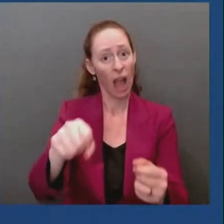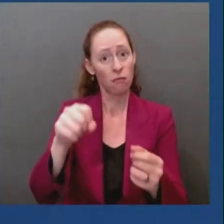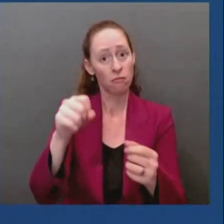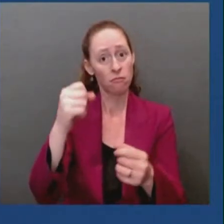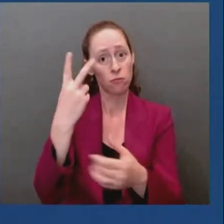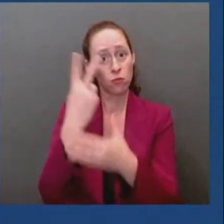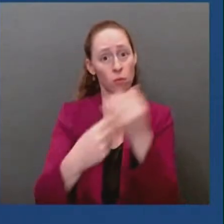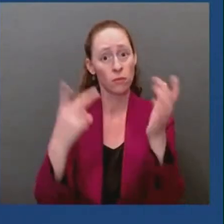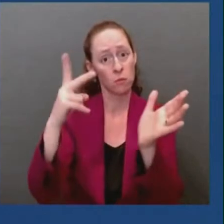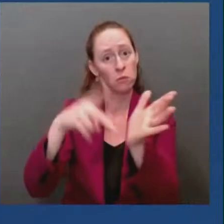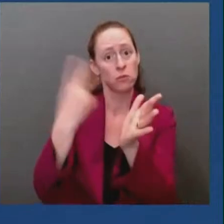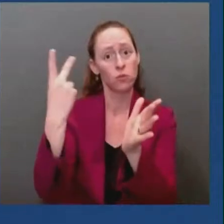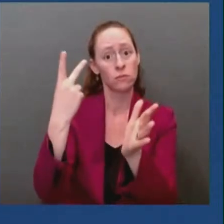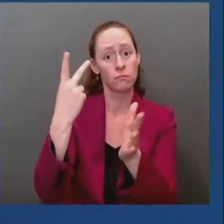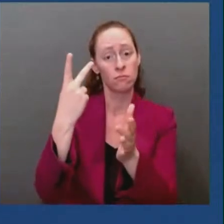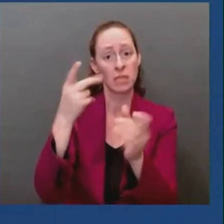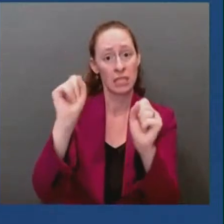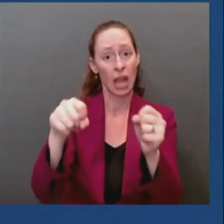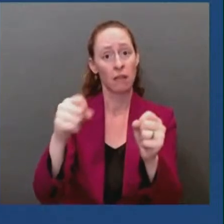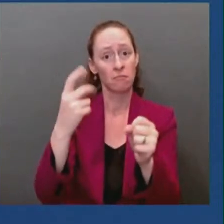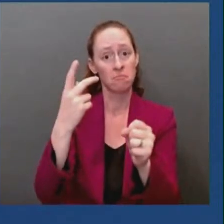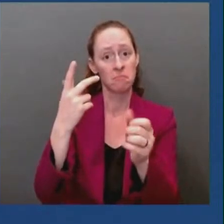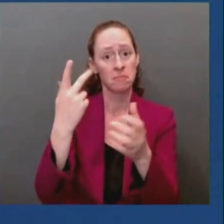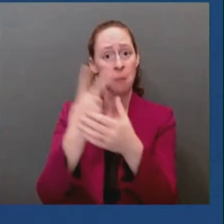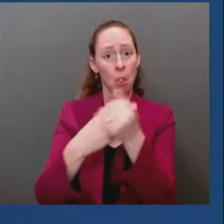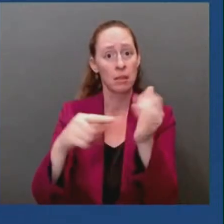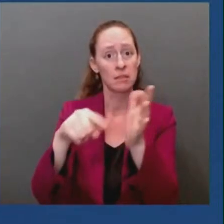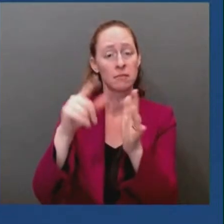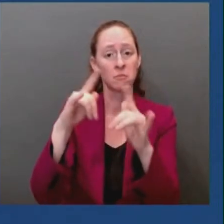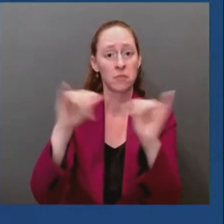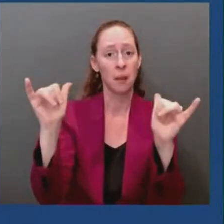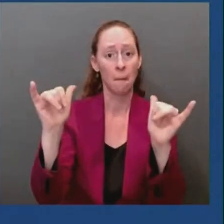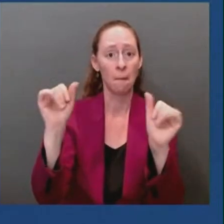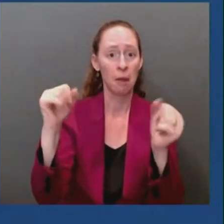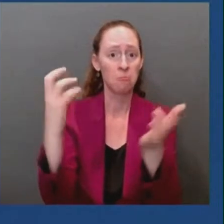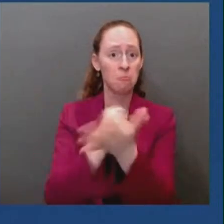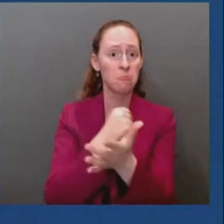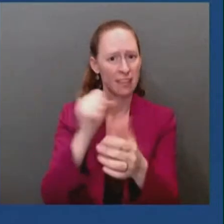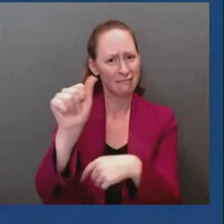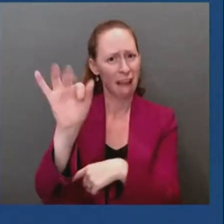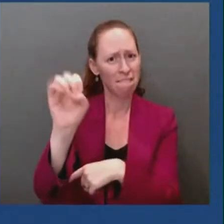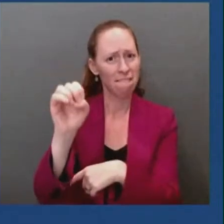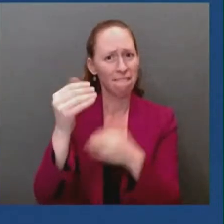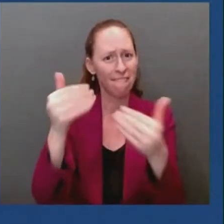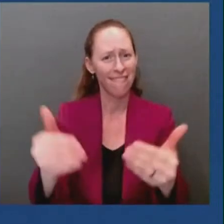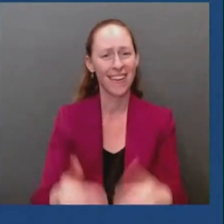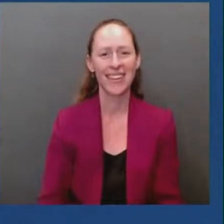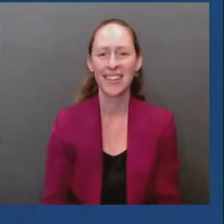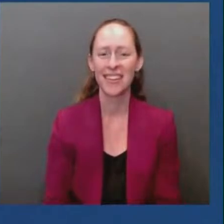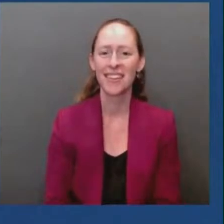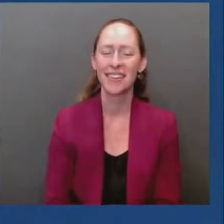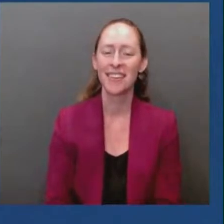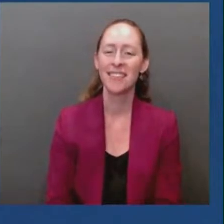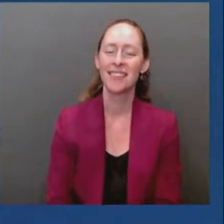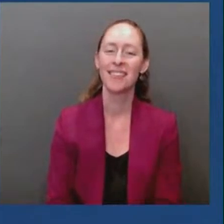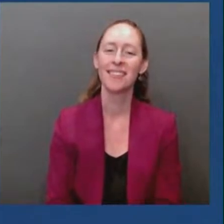IF YOU'RE ELIGIBLE, I STRONGLY ENCOURAGE YOU TO GET YOUR FALL COVID-19 SHOT AND REMEMBER, IF YOU ARE SO INCLINED, IT IS PERFECTLY SAFE AND SIMILARLY EFFECTIVE TO GET YOUR FLU SHOT